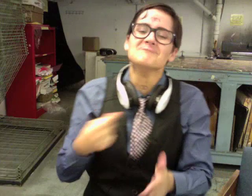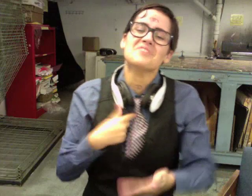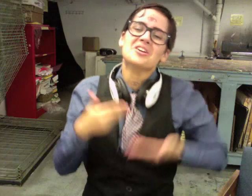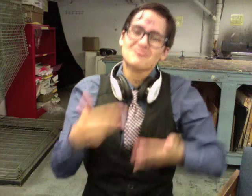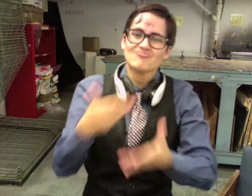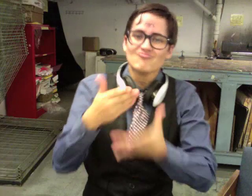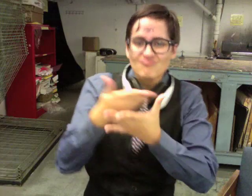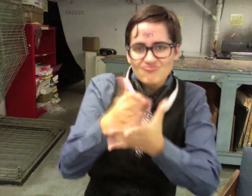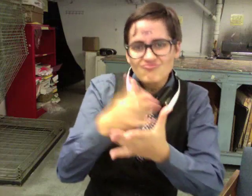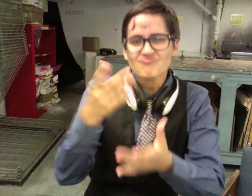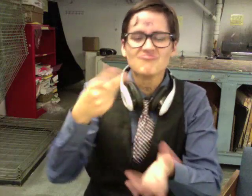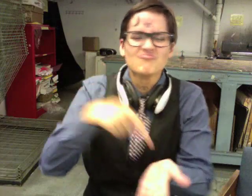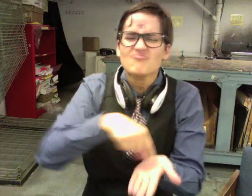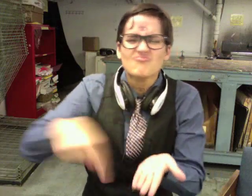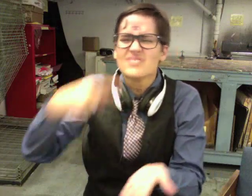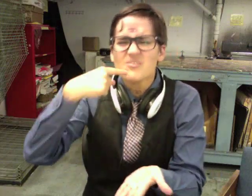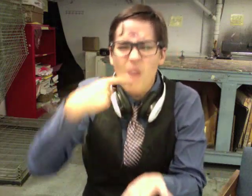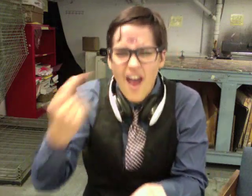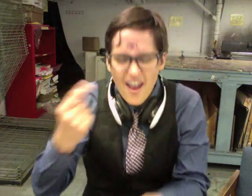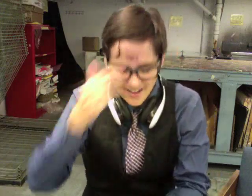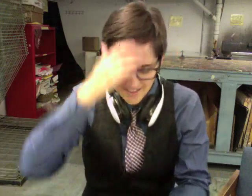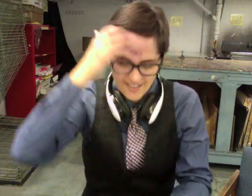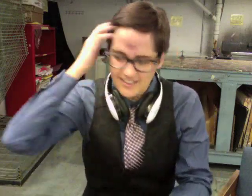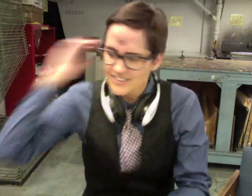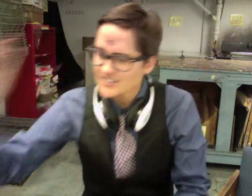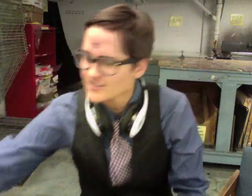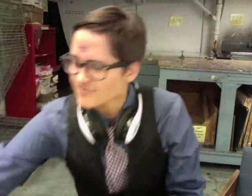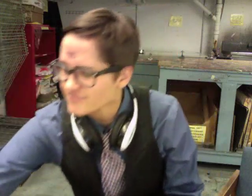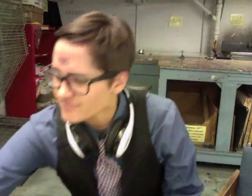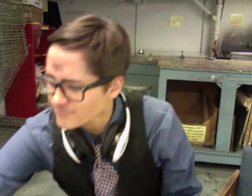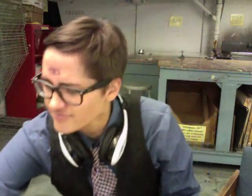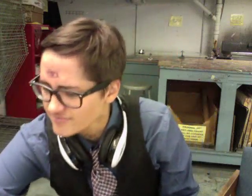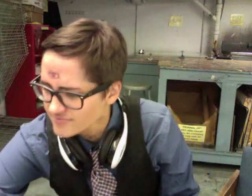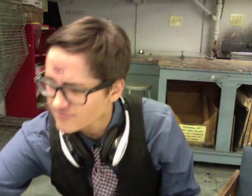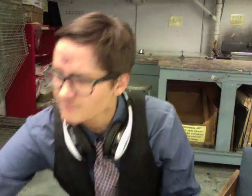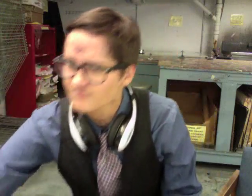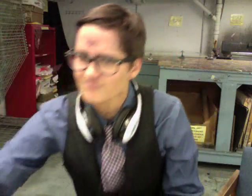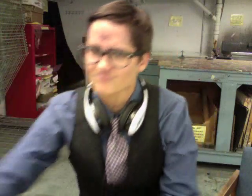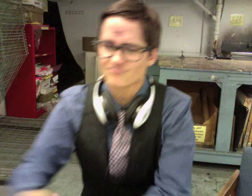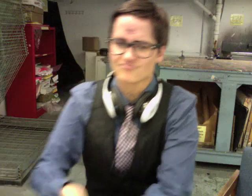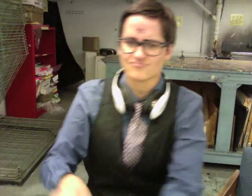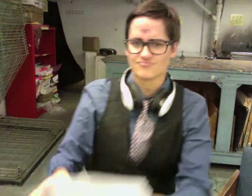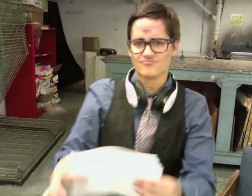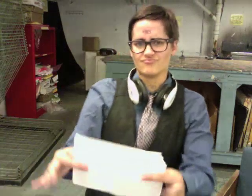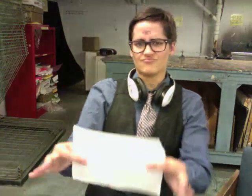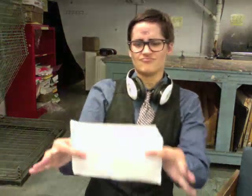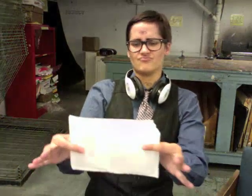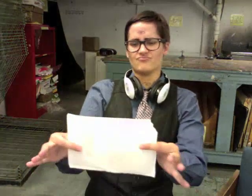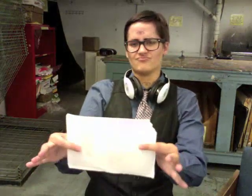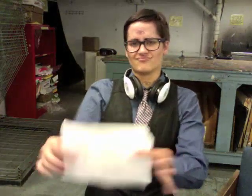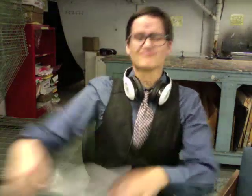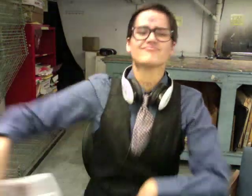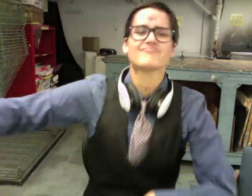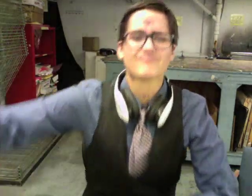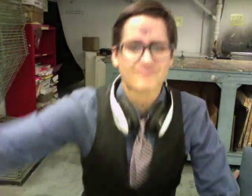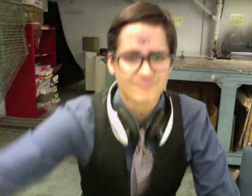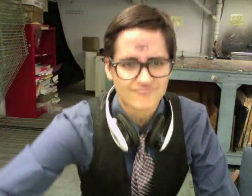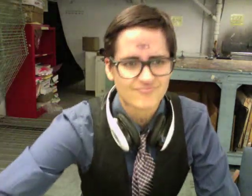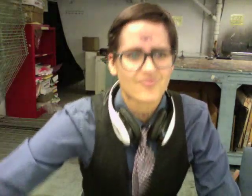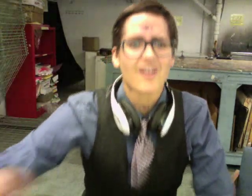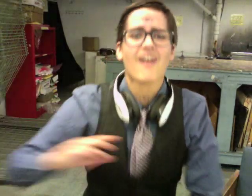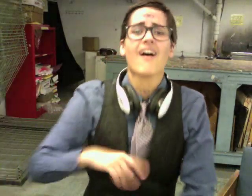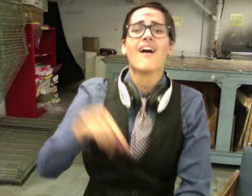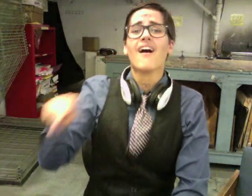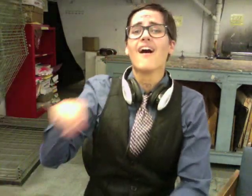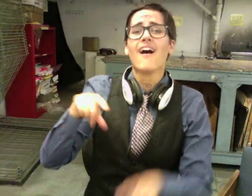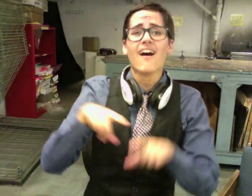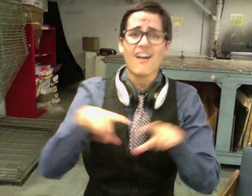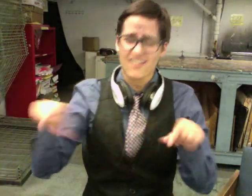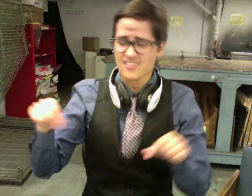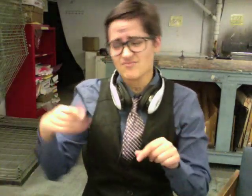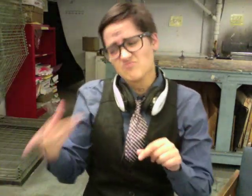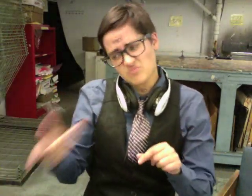I'm happy to let you all know about it. The stickers are made from good, sturdy vinyl,